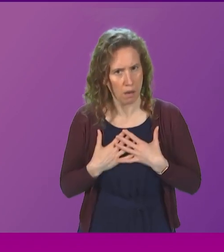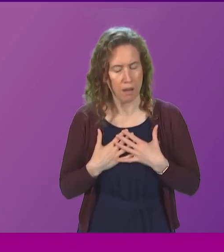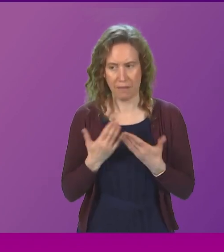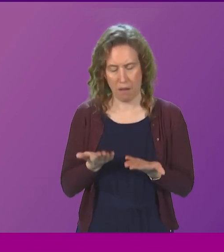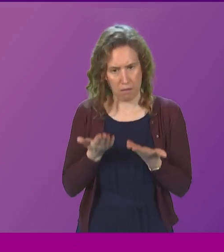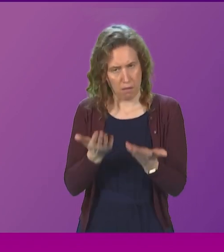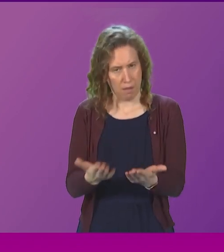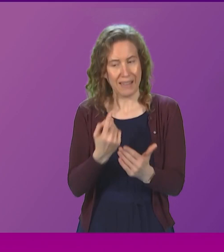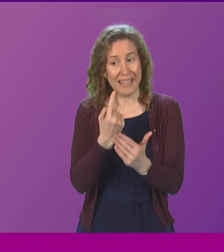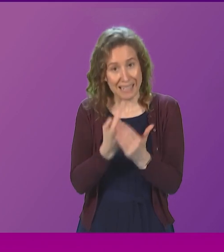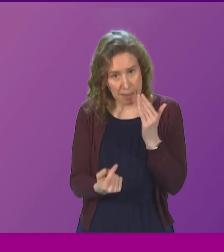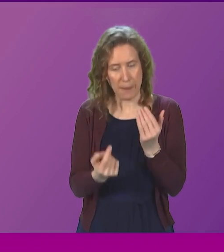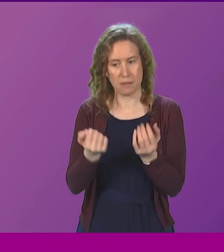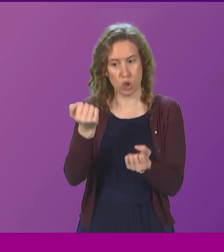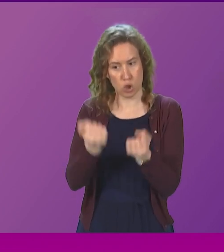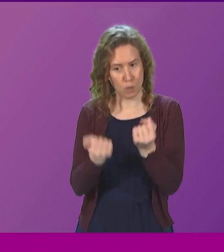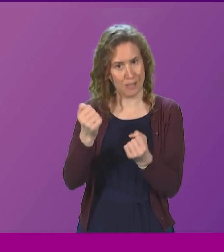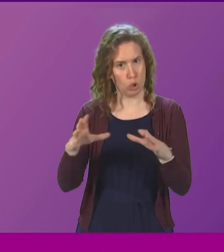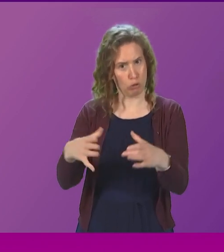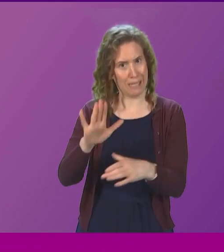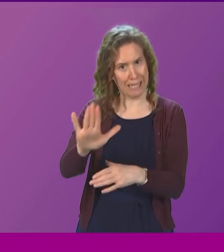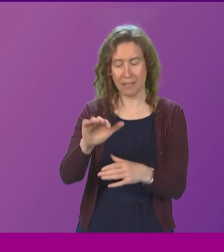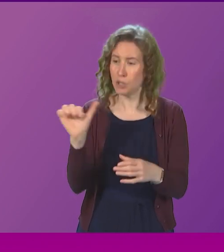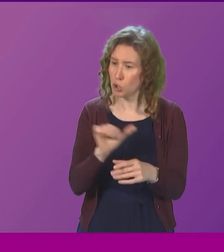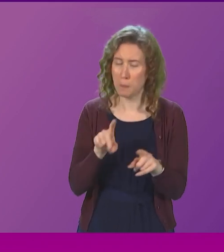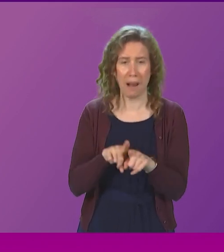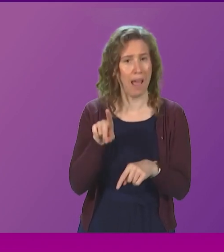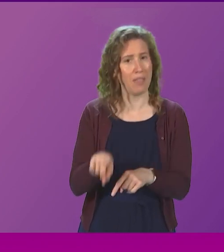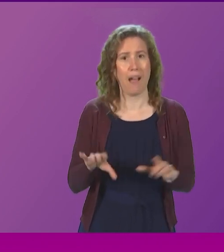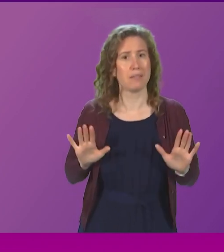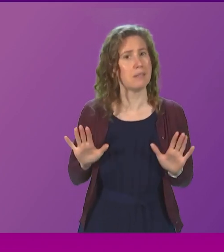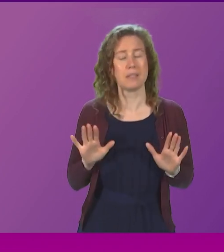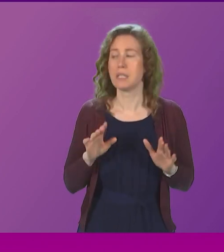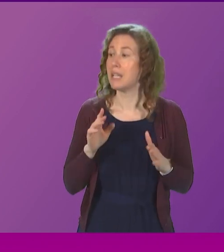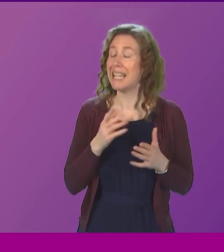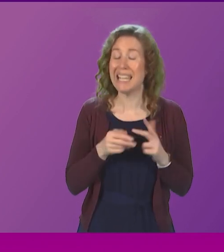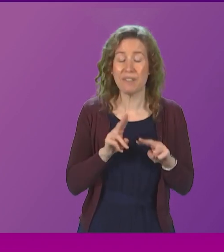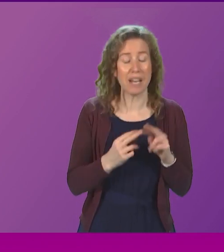to the independent judiciary, as they always must be, even in the most heinous and despicable